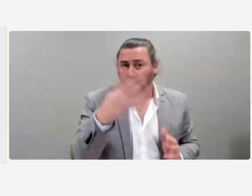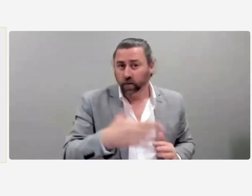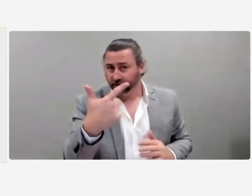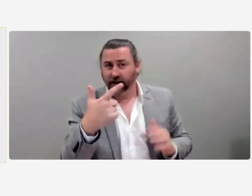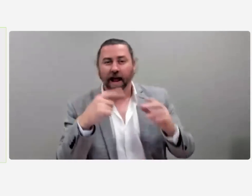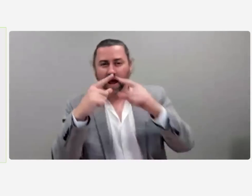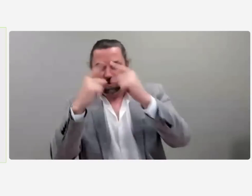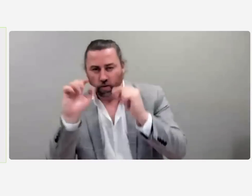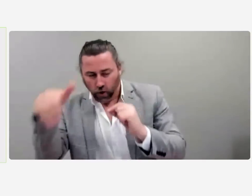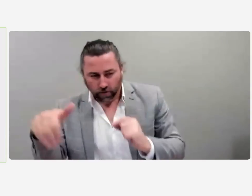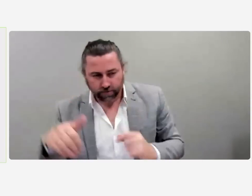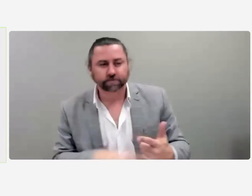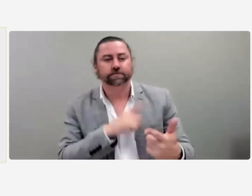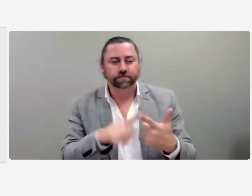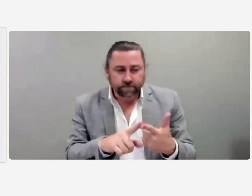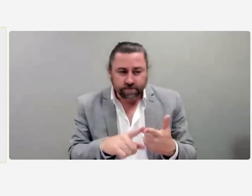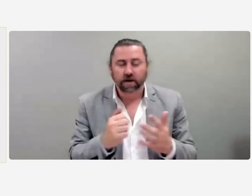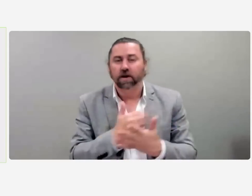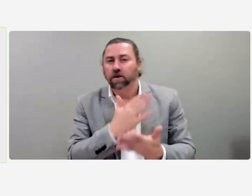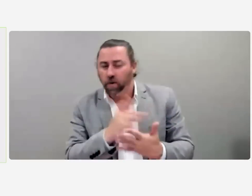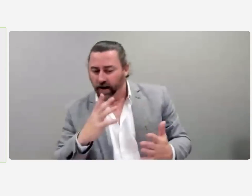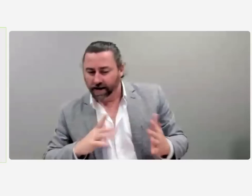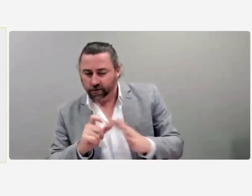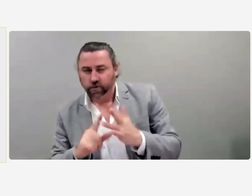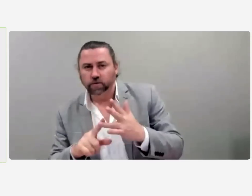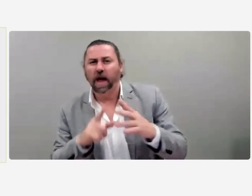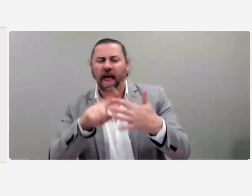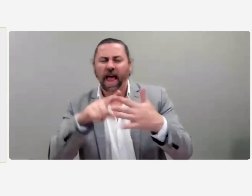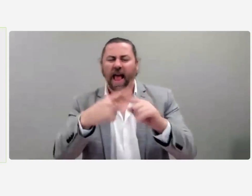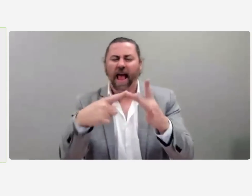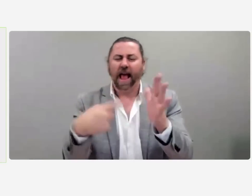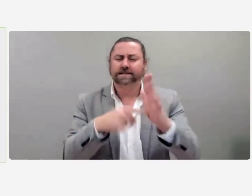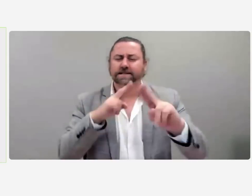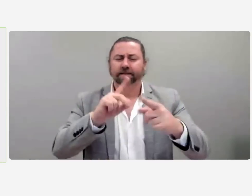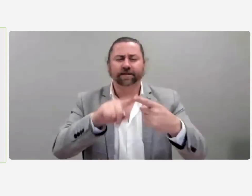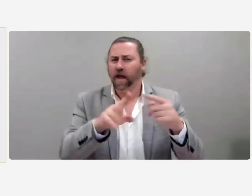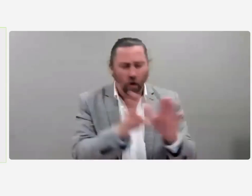capping administrative charges and banning exit fees in home care and greater transparency.